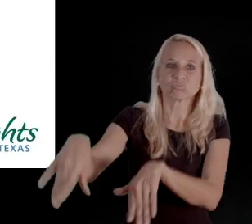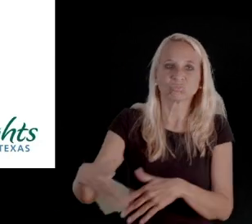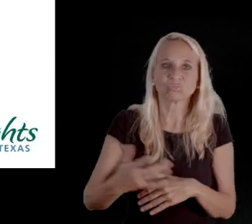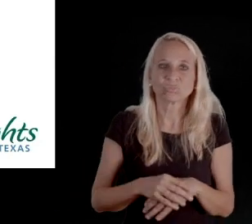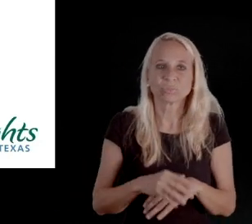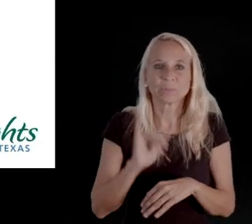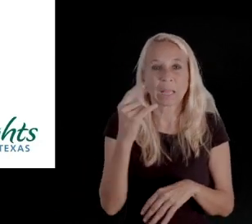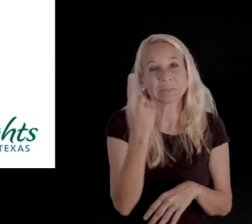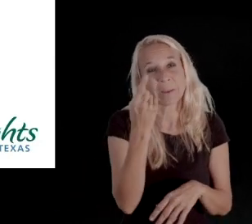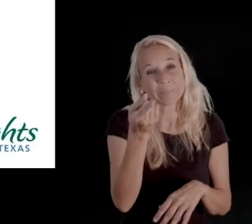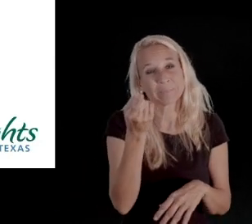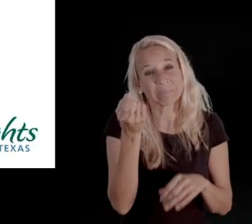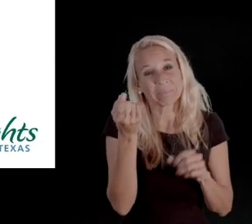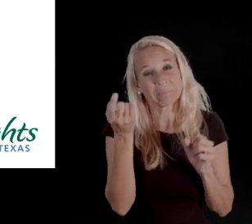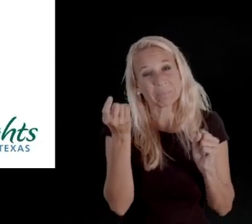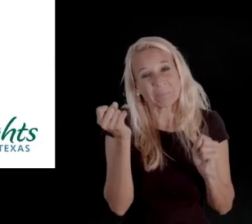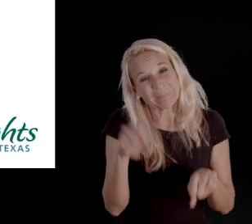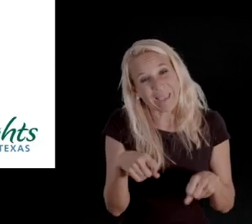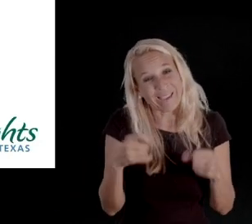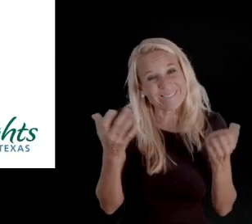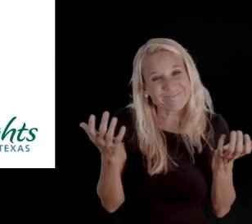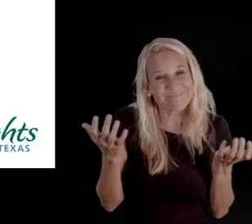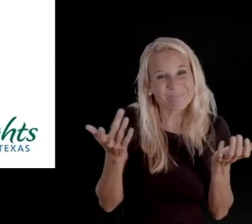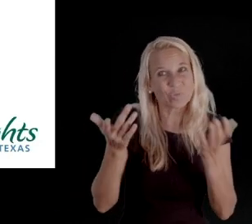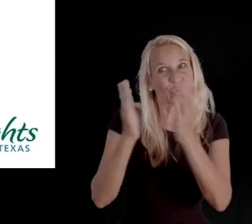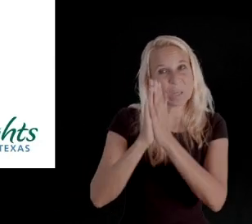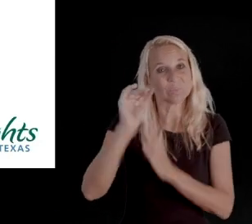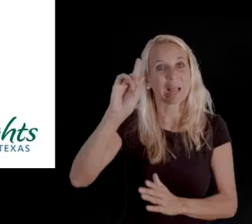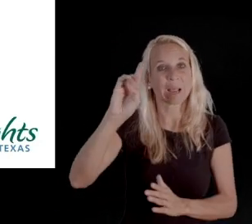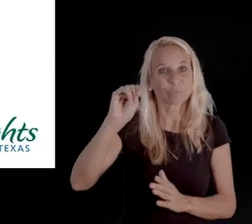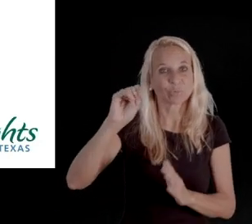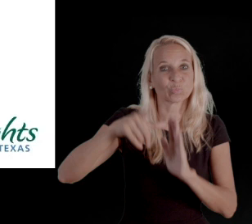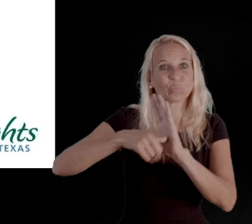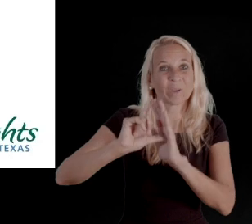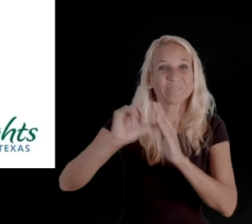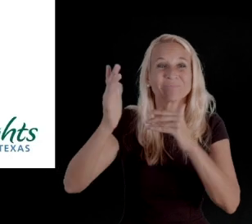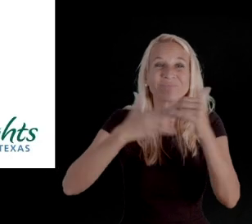That's something you would have to do though. If you request an administrative review, even if you do so on your own,